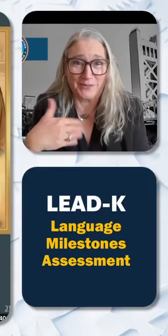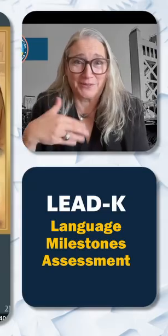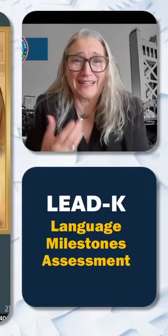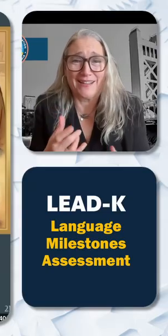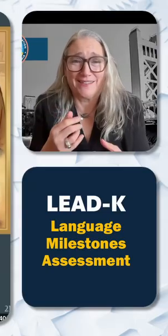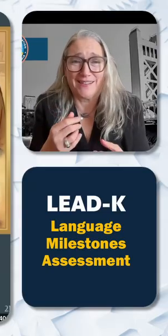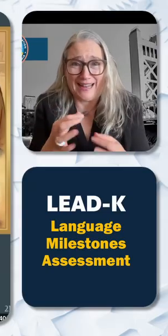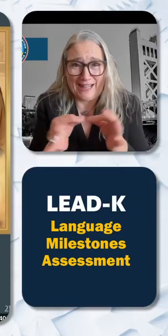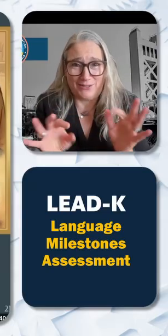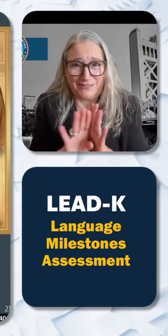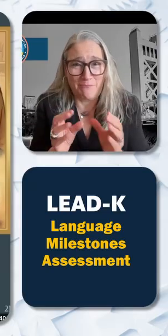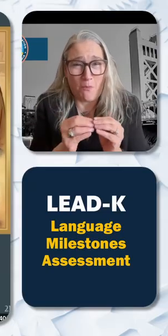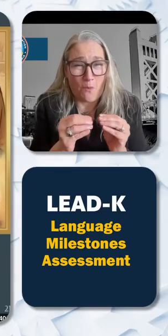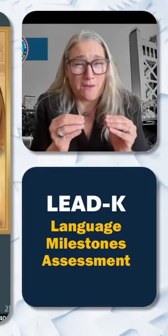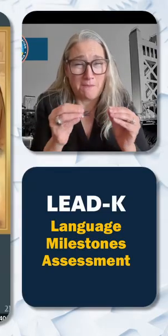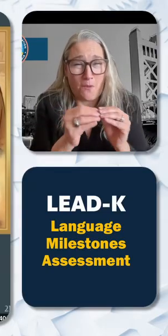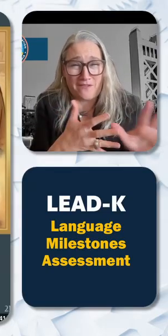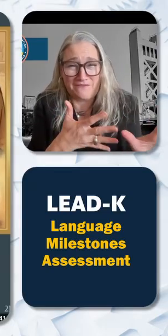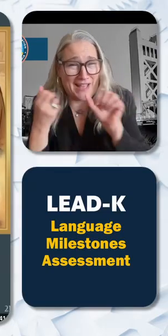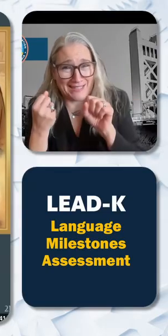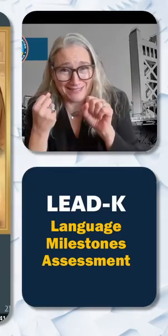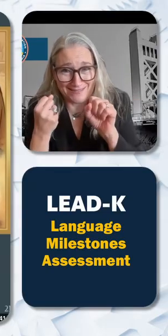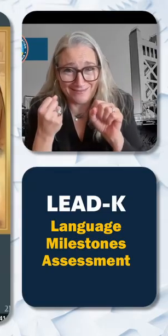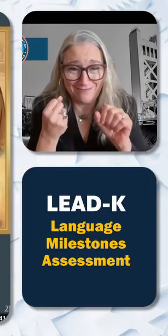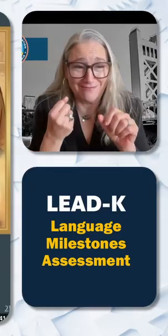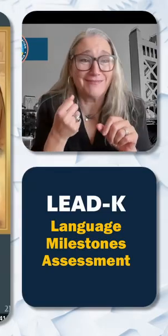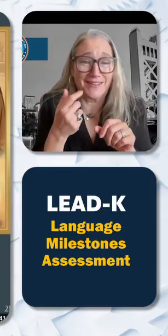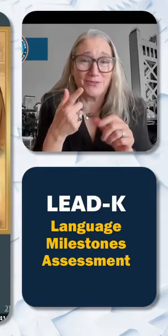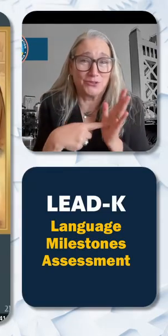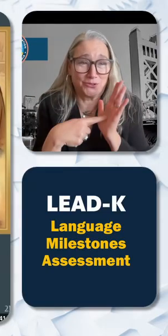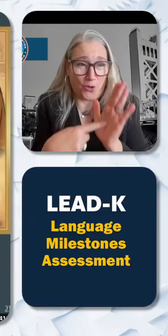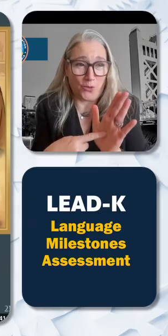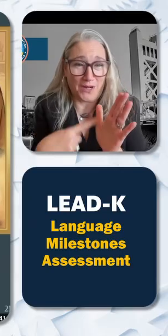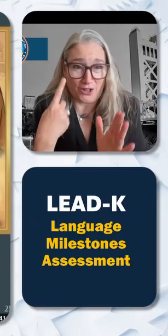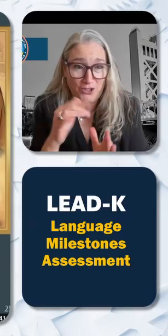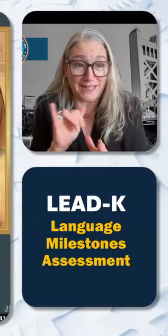So from 2 to 3 years, language is developing quicker and quicker at